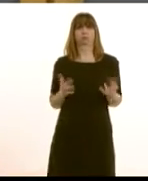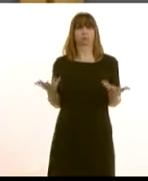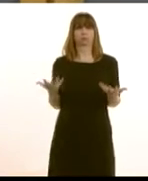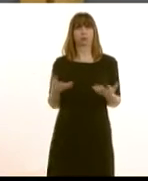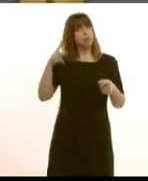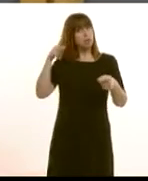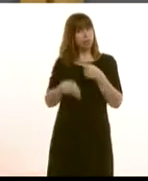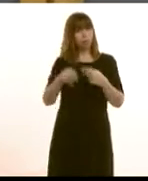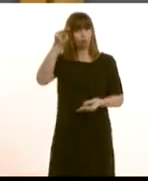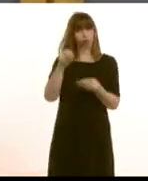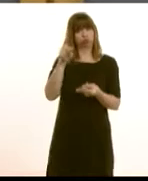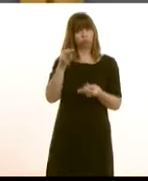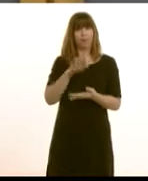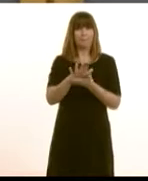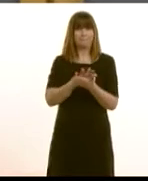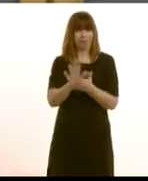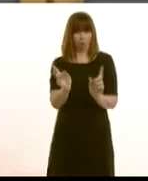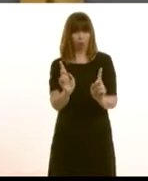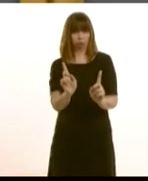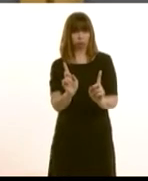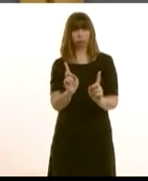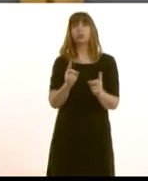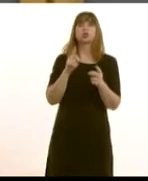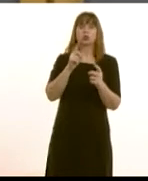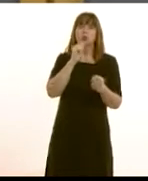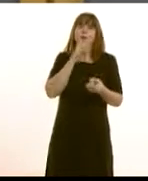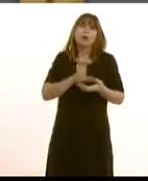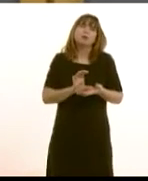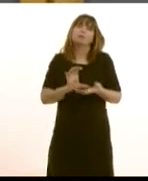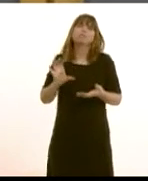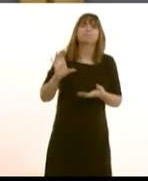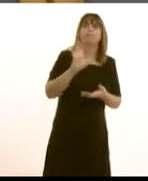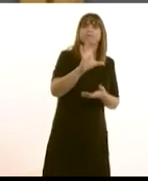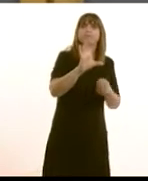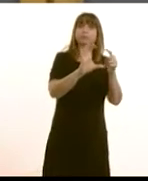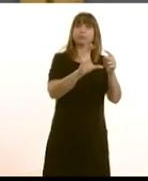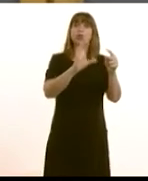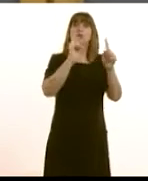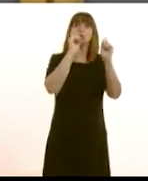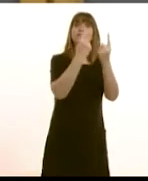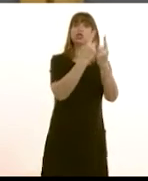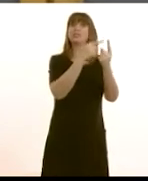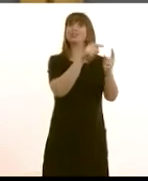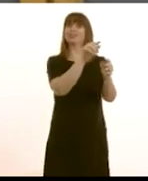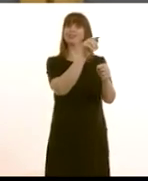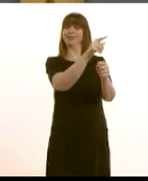means that you will be spending more money on universities outside of Wales than you